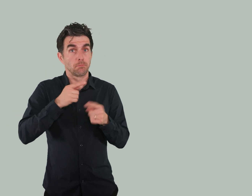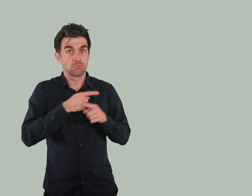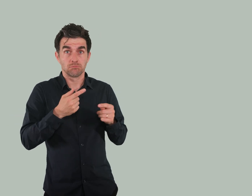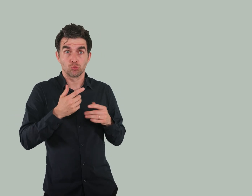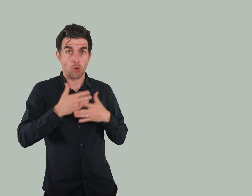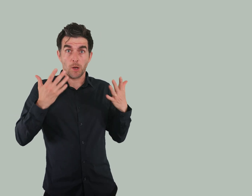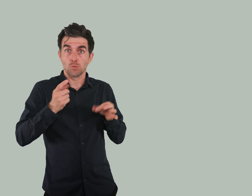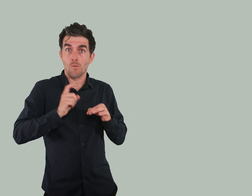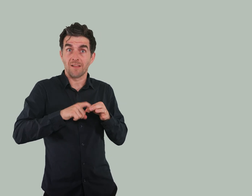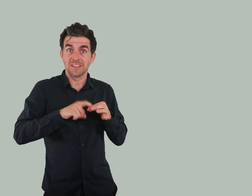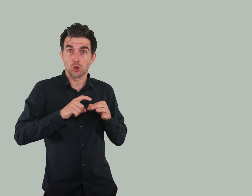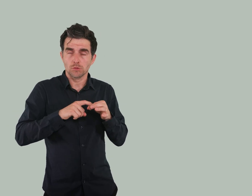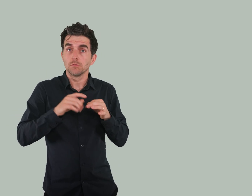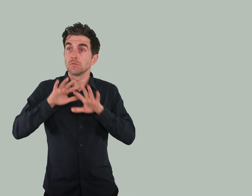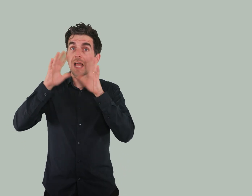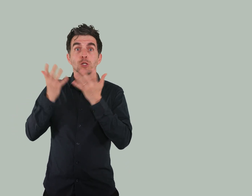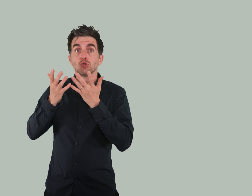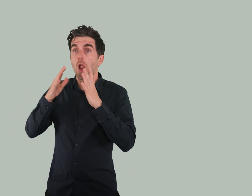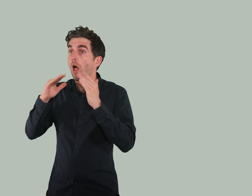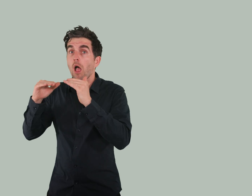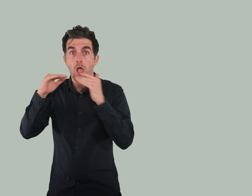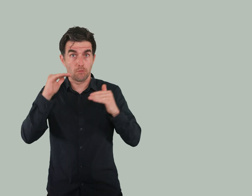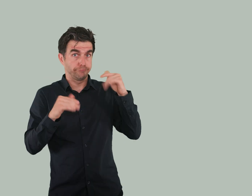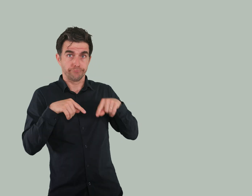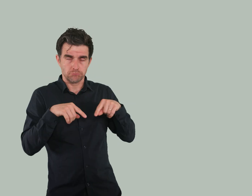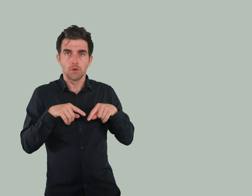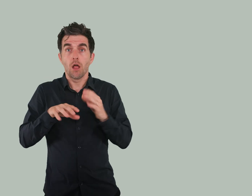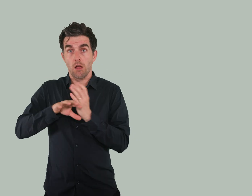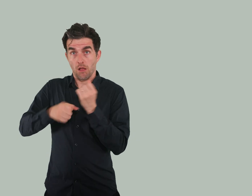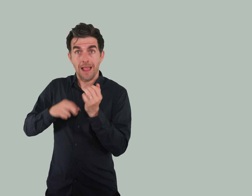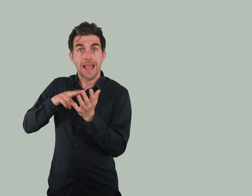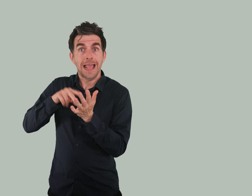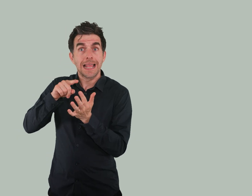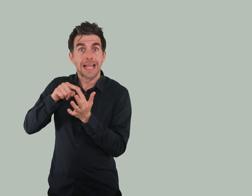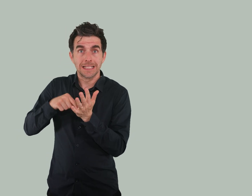overqualification among adults is high by international standards,